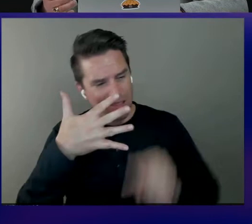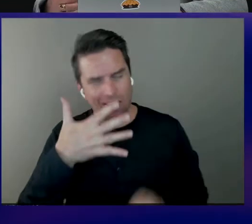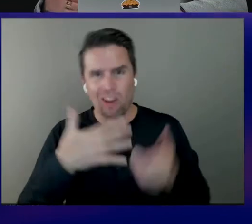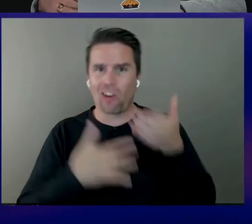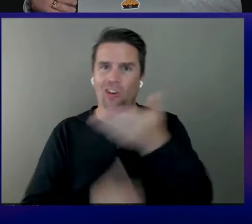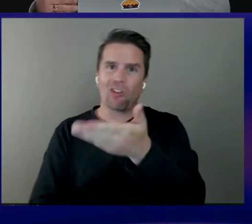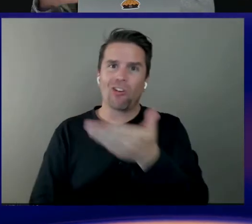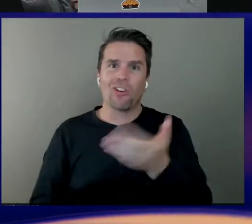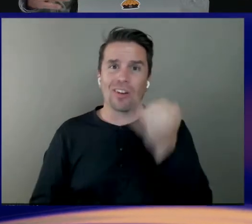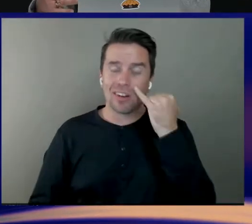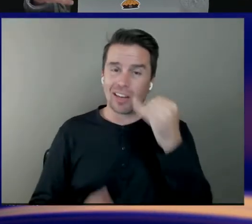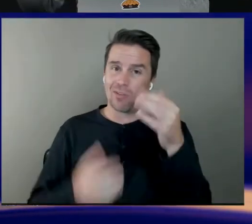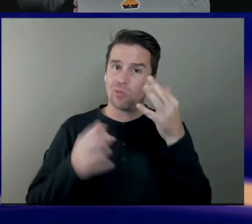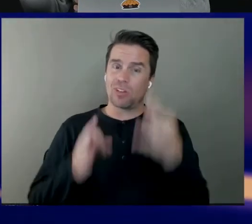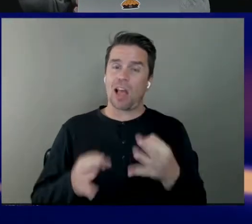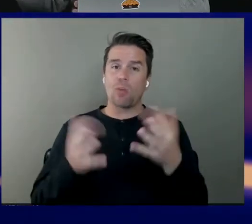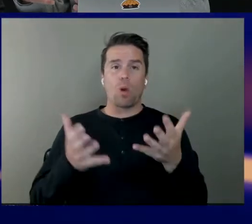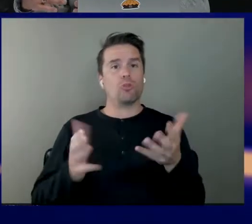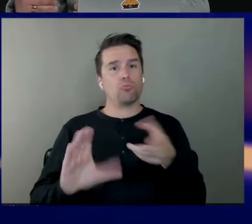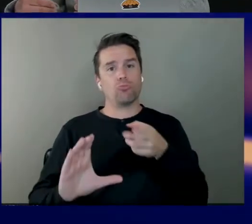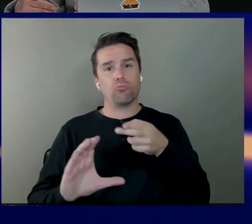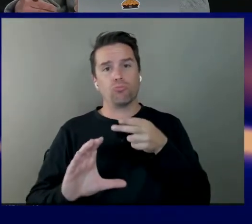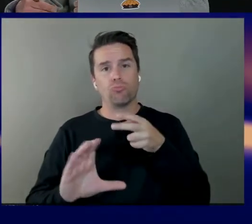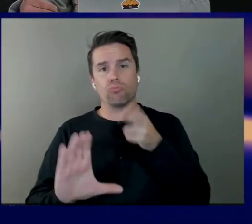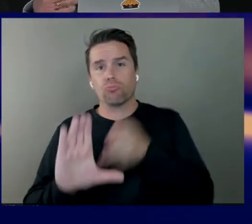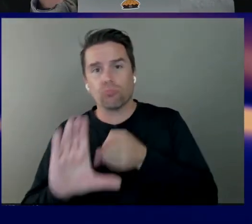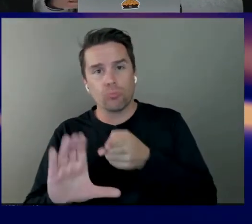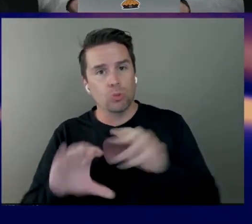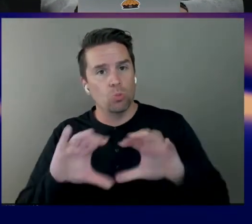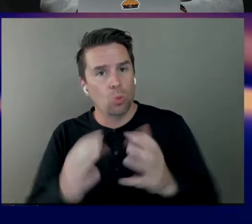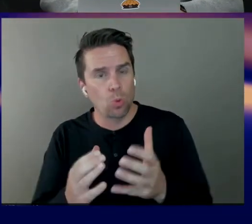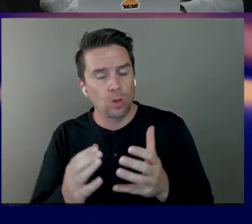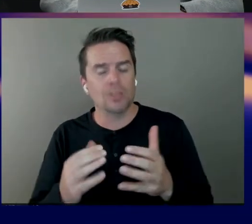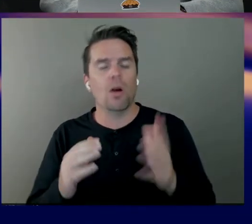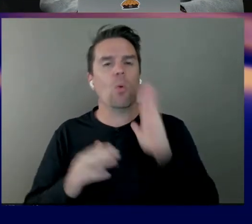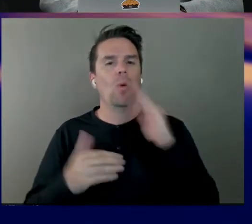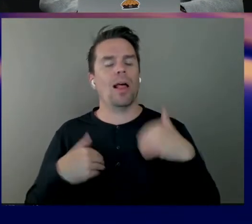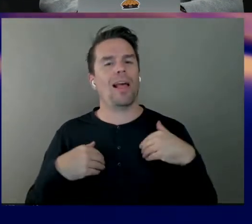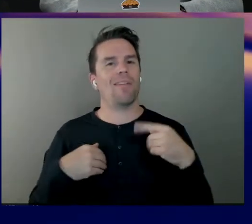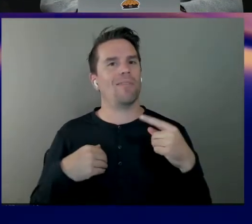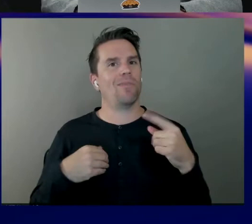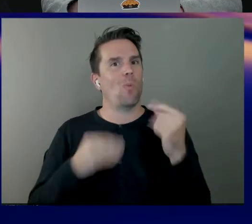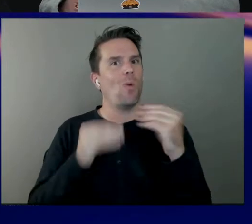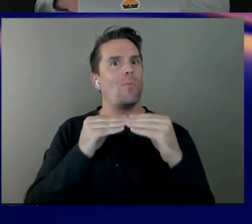these courses, we take it even to a level deeper, and we modularize those courses.